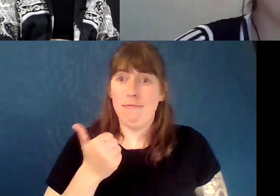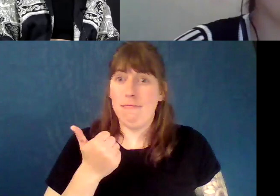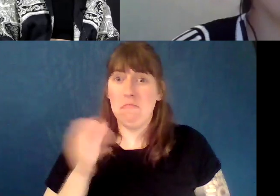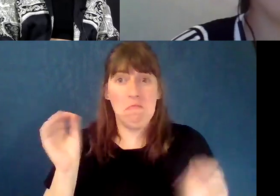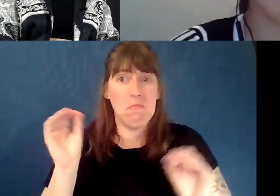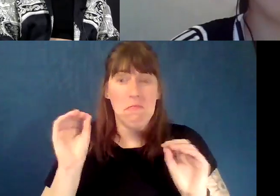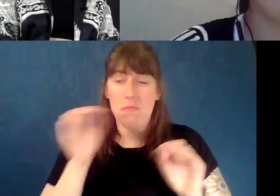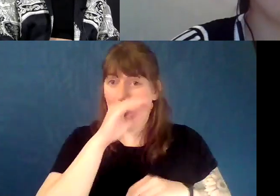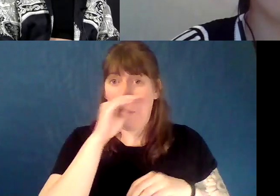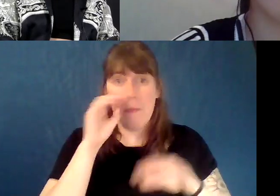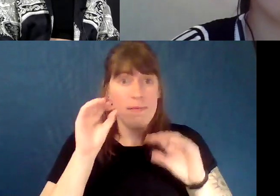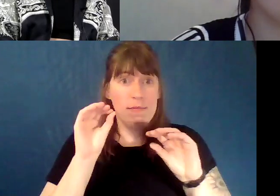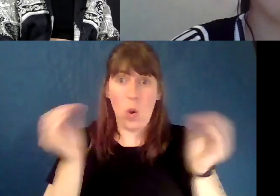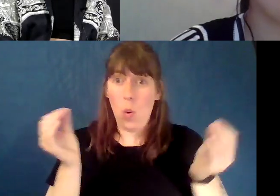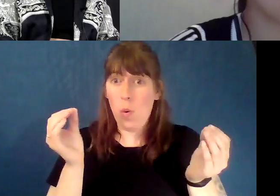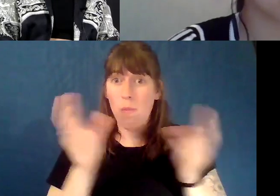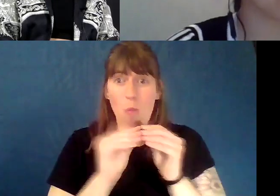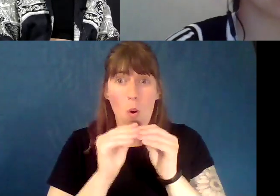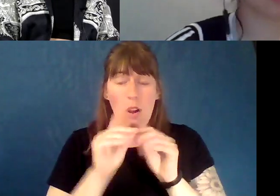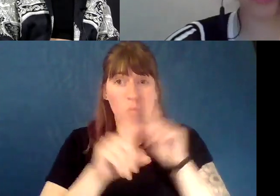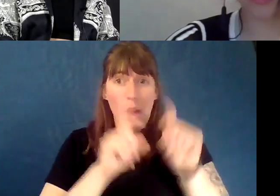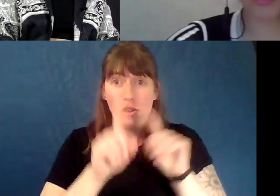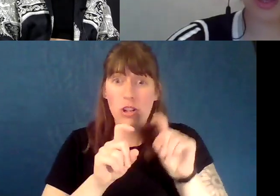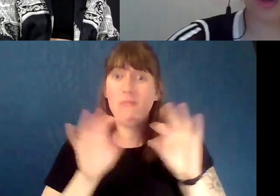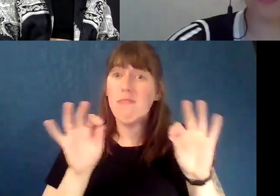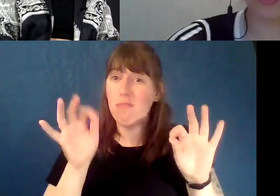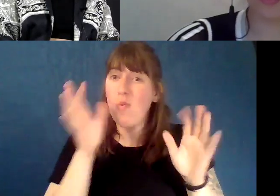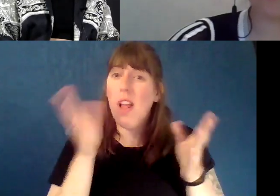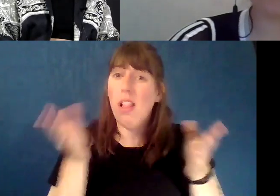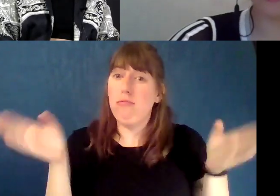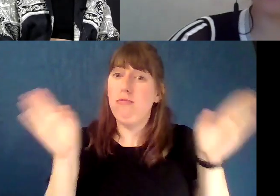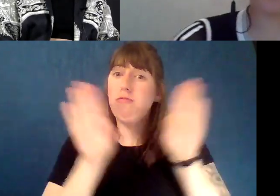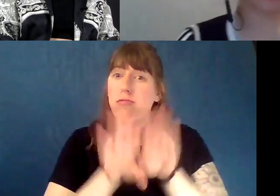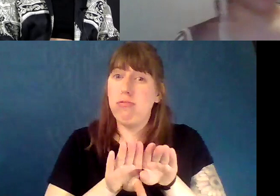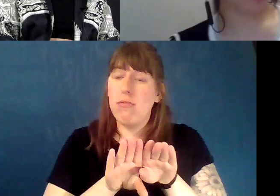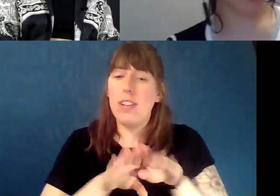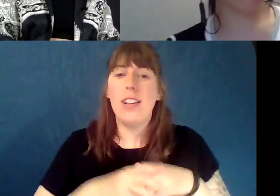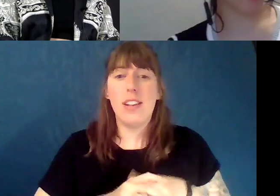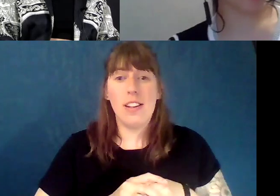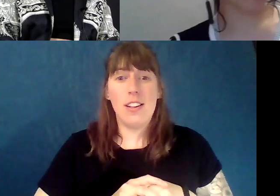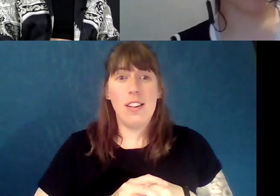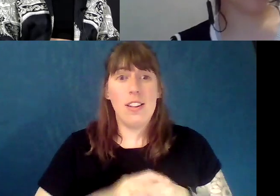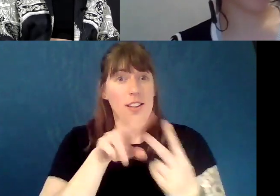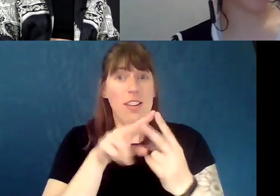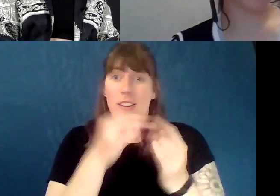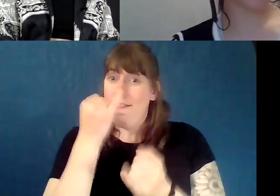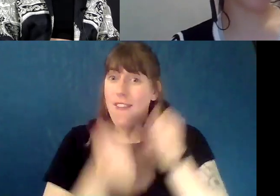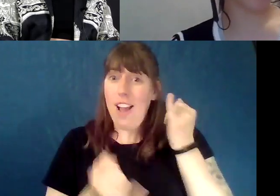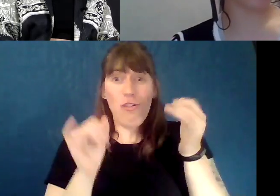Yes, so if there aren't any questions, maybe we will start winding down. Do the two of you have any final words, anything that